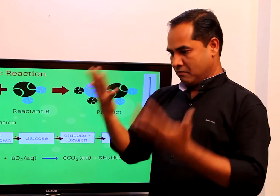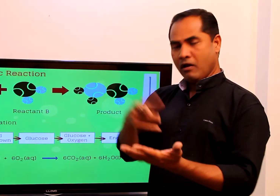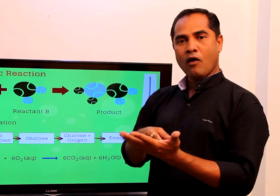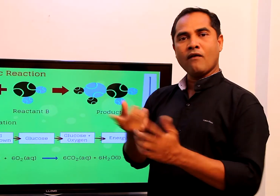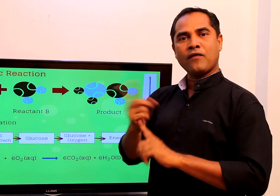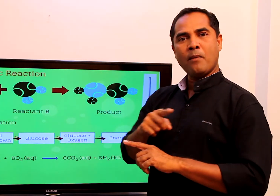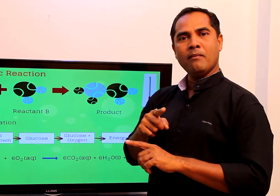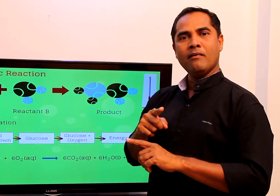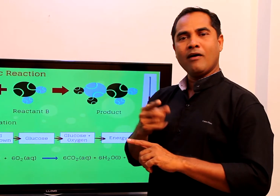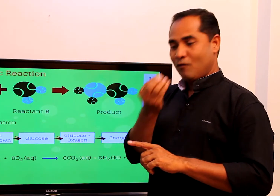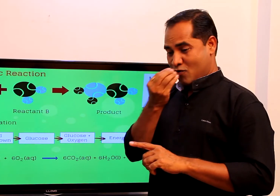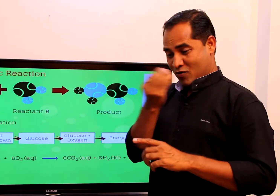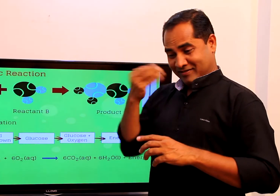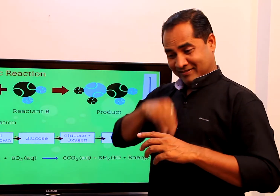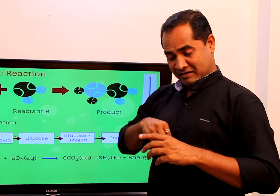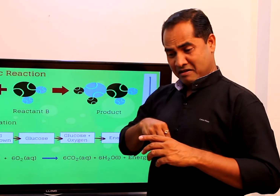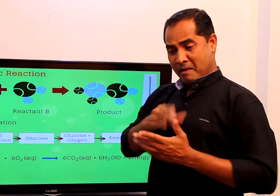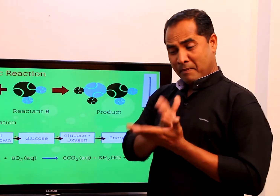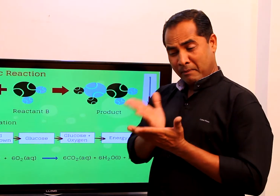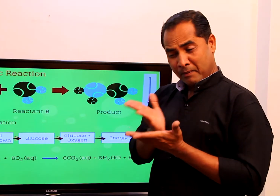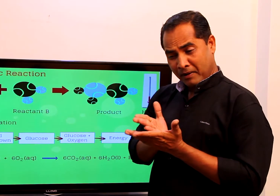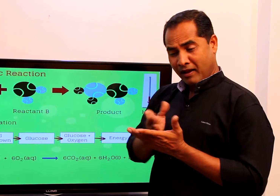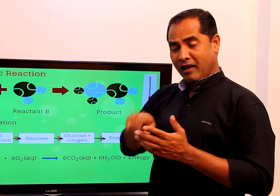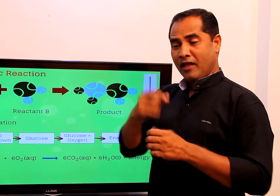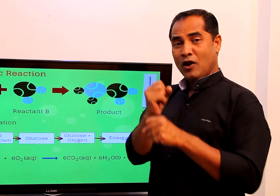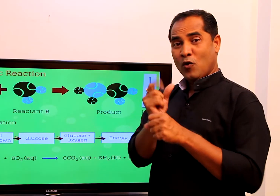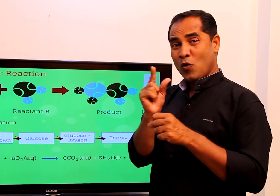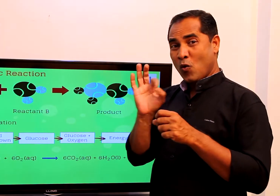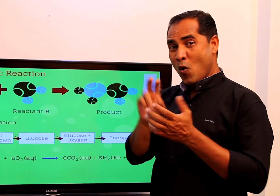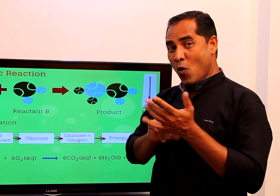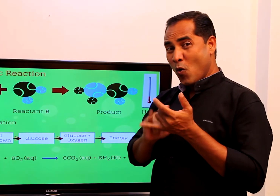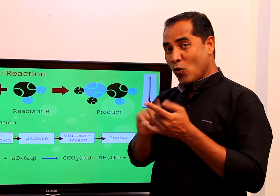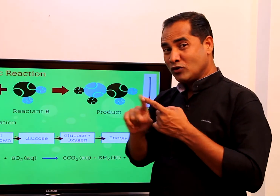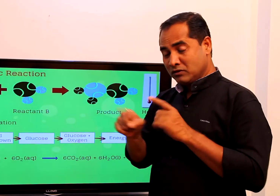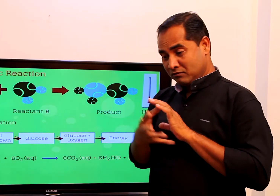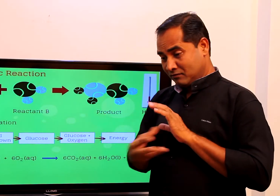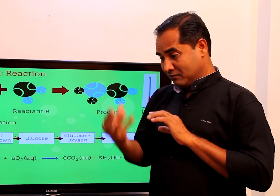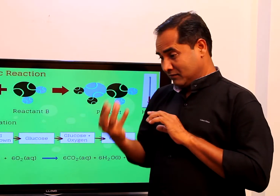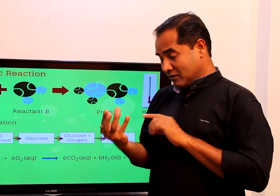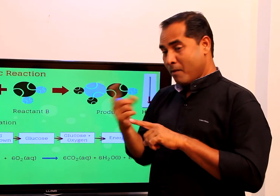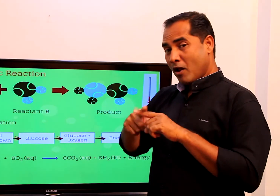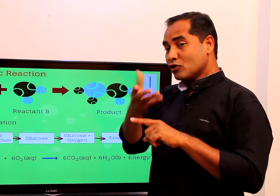exercising.. All that energy comes from food which is broken down into glucose,